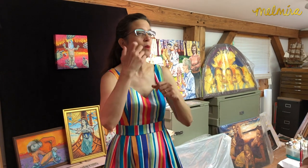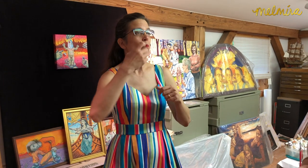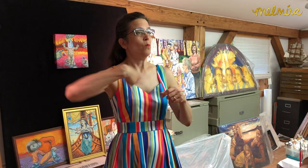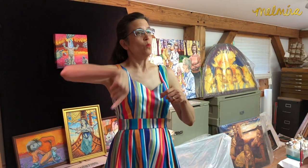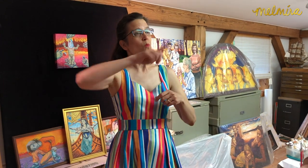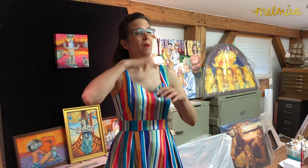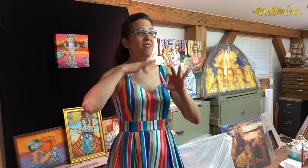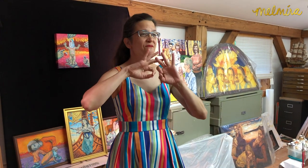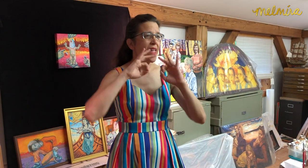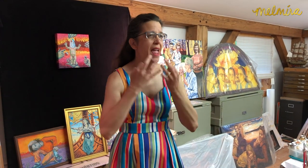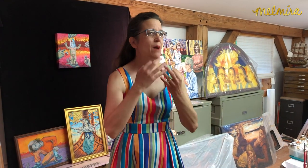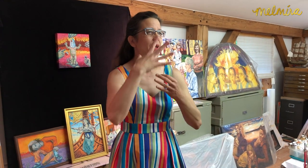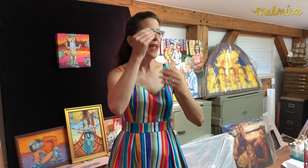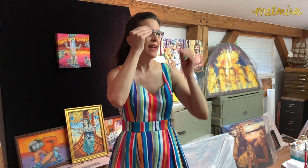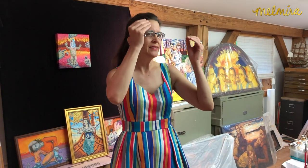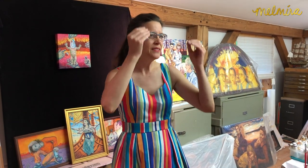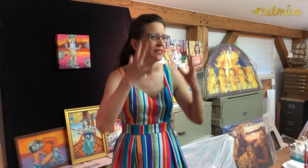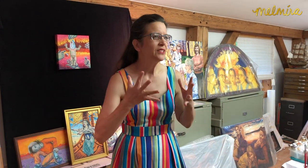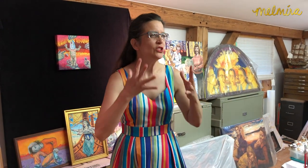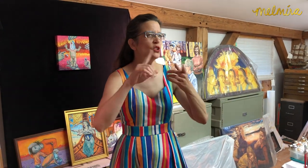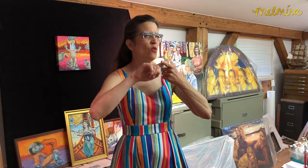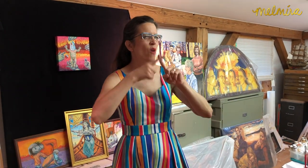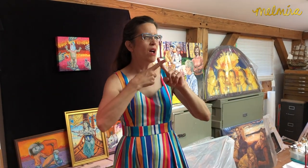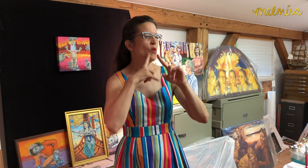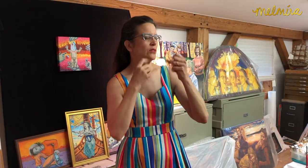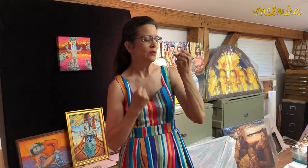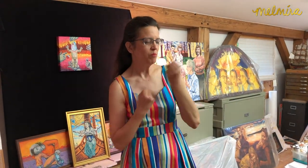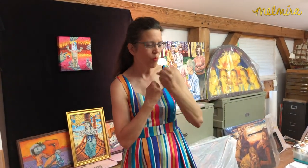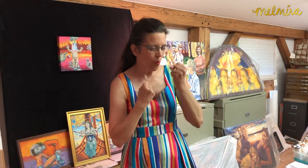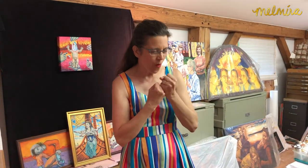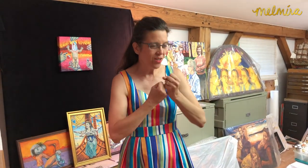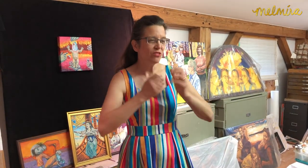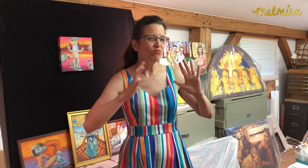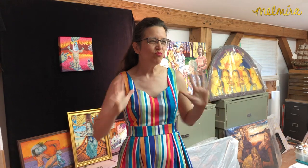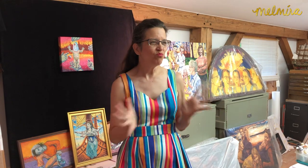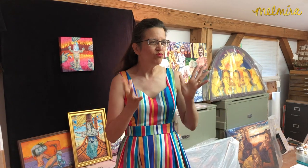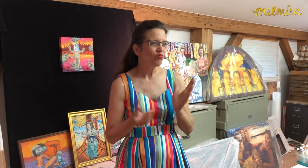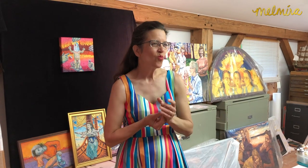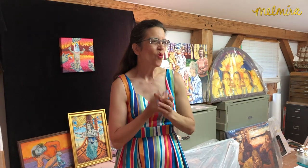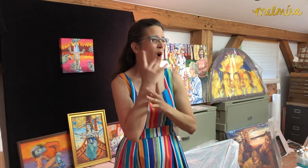My family, friends, and teachers have always been supportive and encourageable.